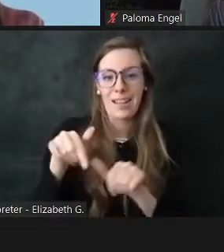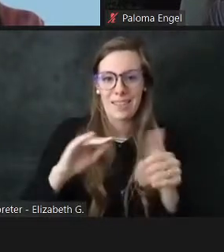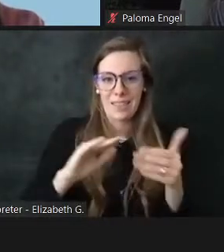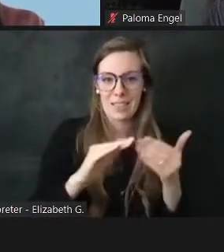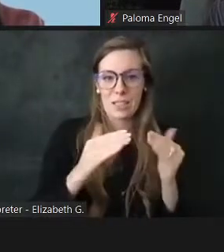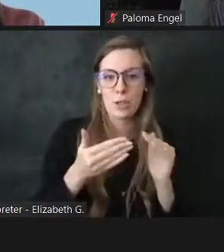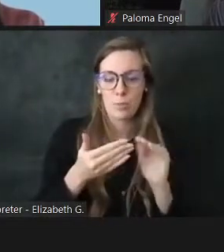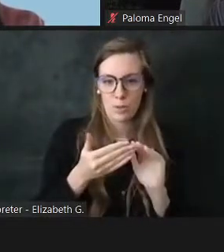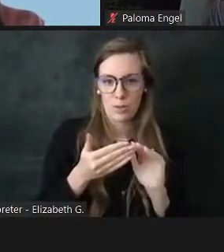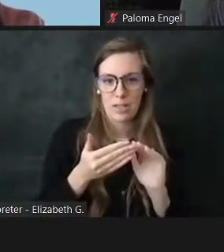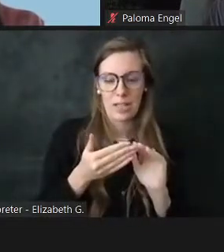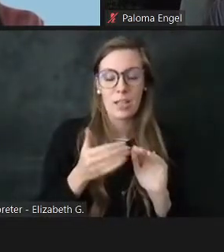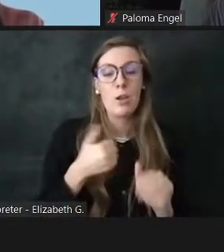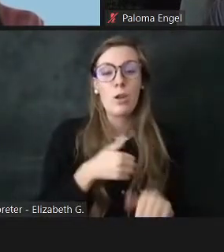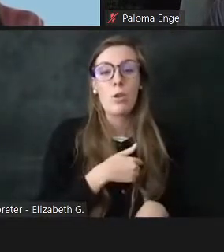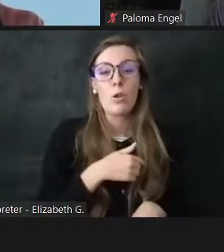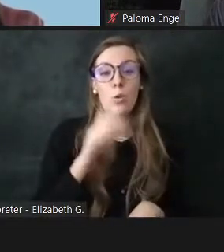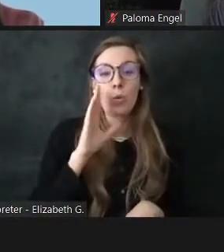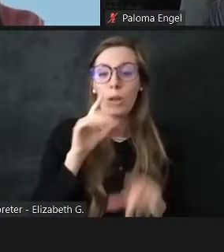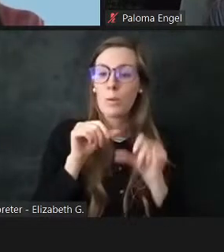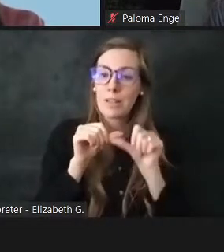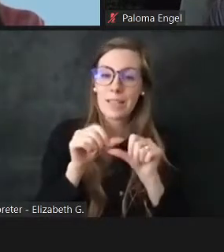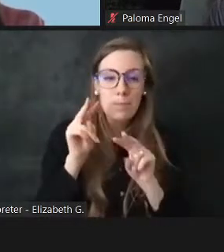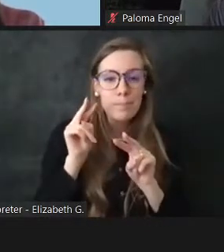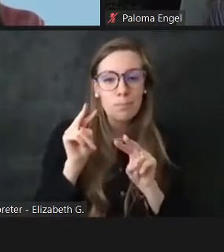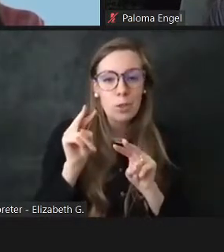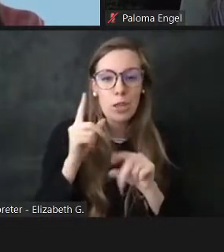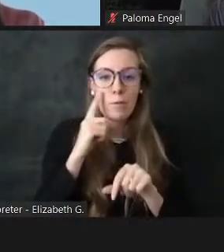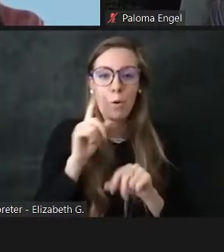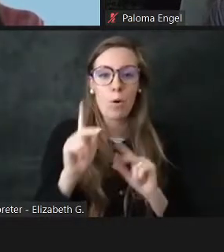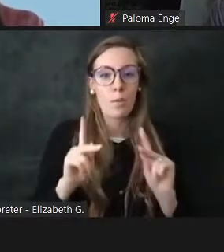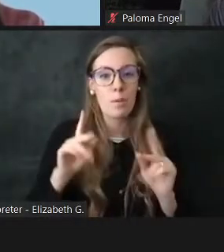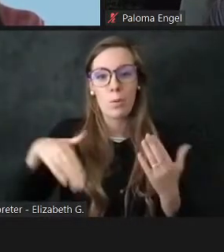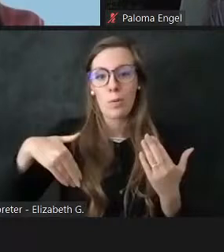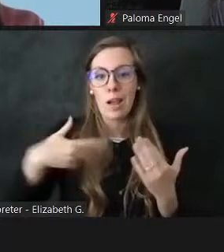And so we will keep looking for those who are not vaccinated. It's harder to do.